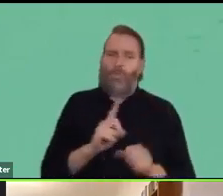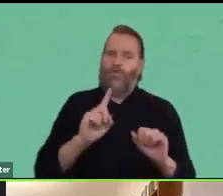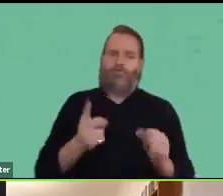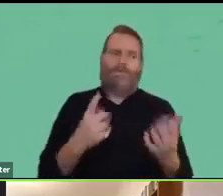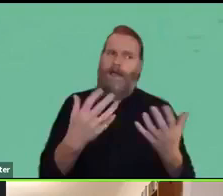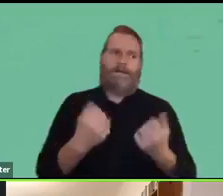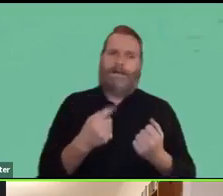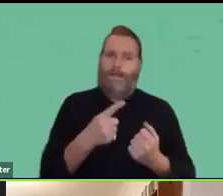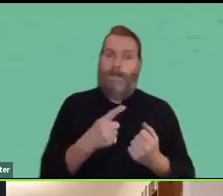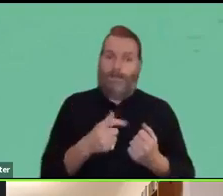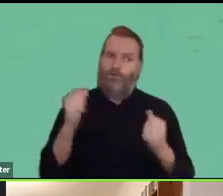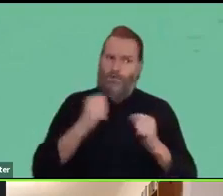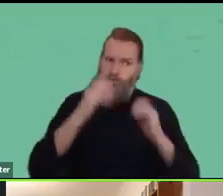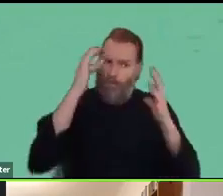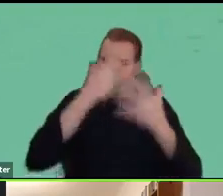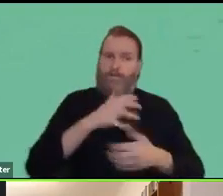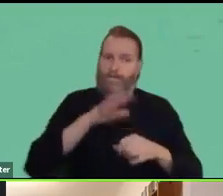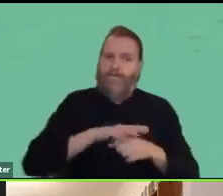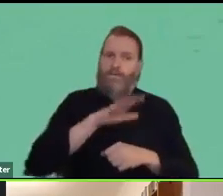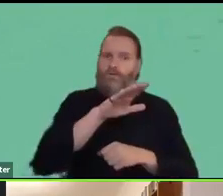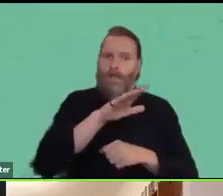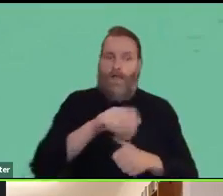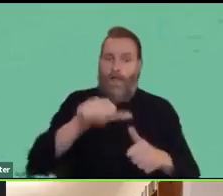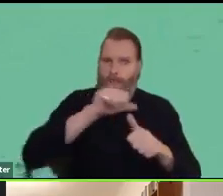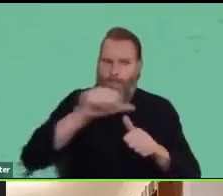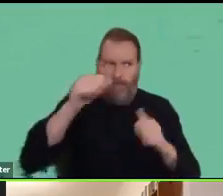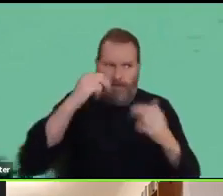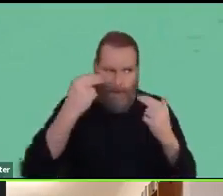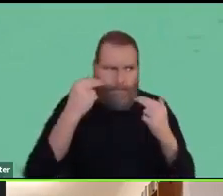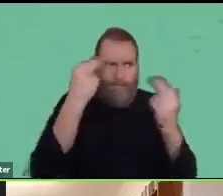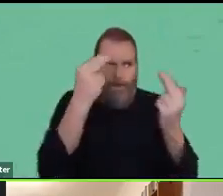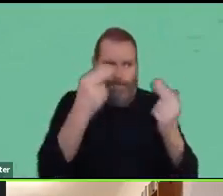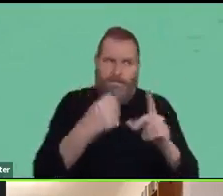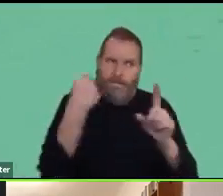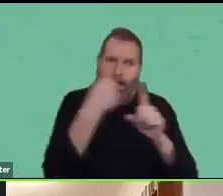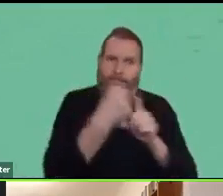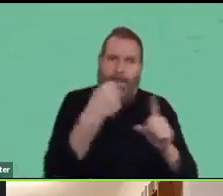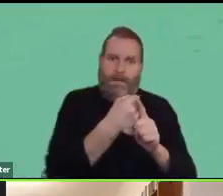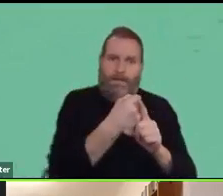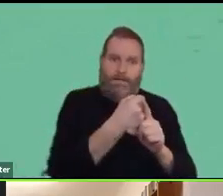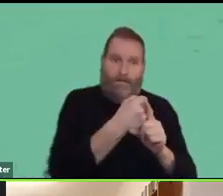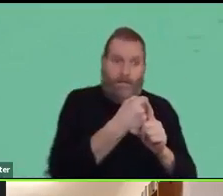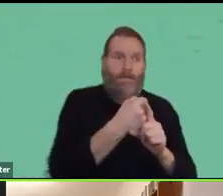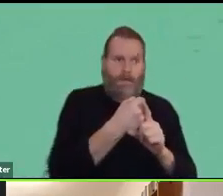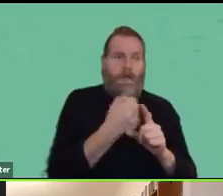so you know best way as I say to support people in the private sector I think is for unions to